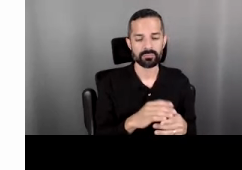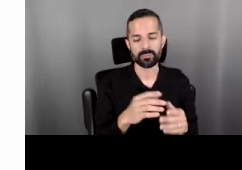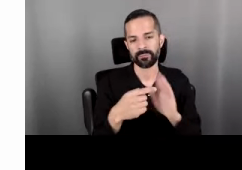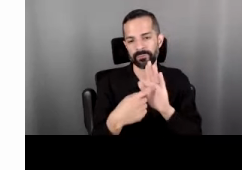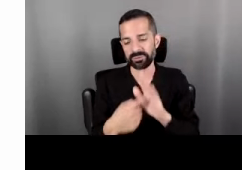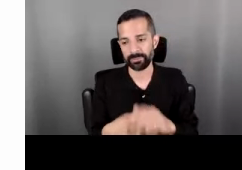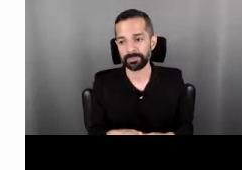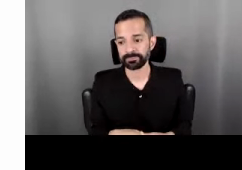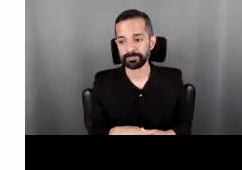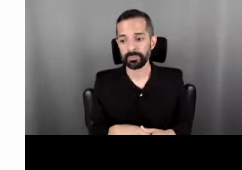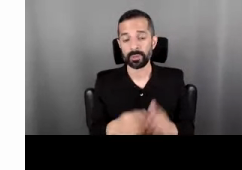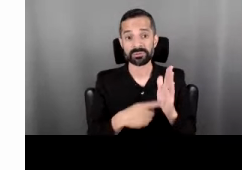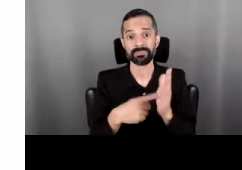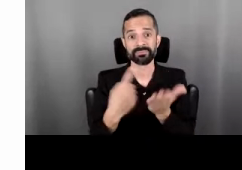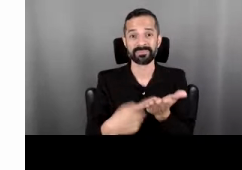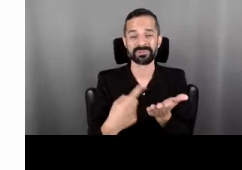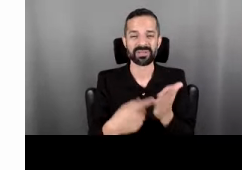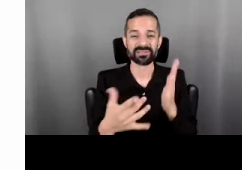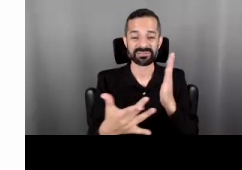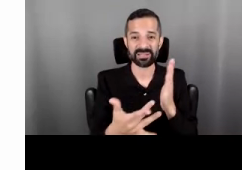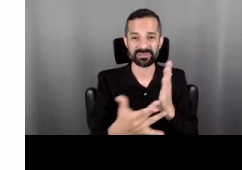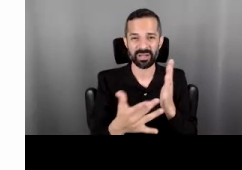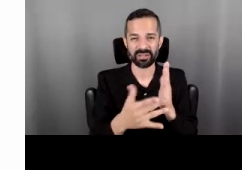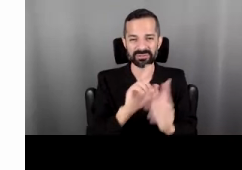about technology centric hardware or software,